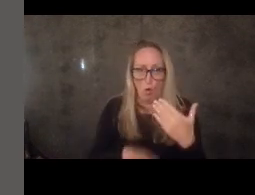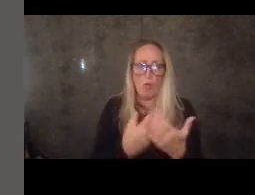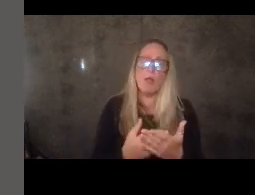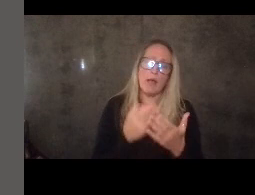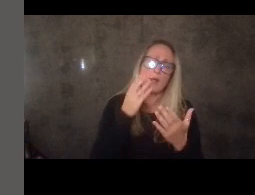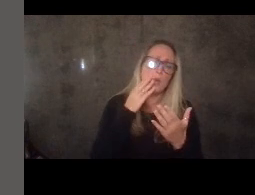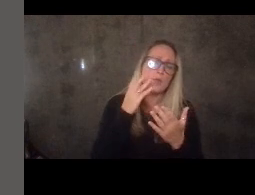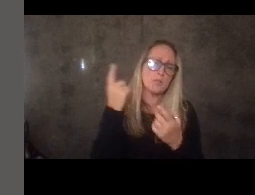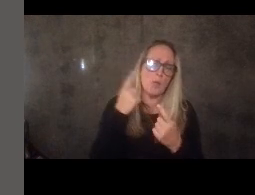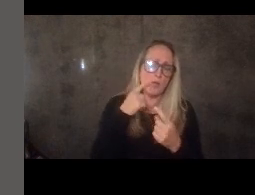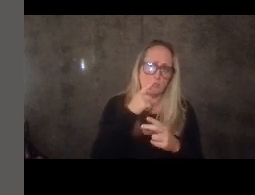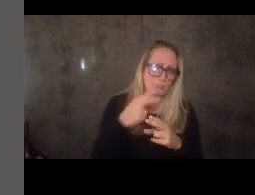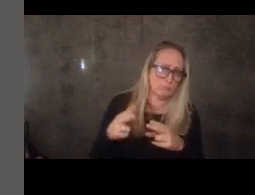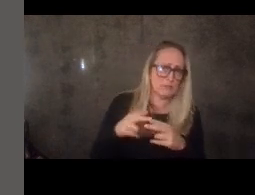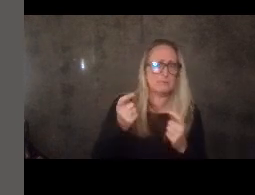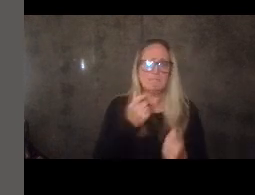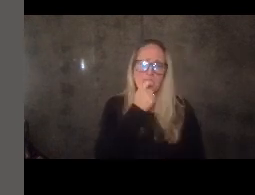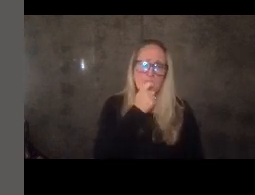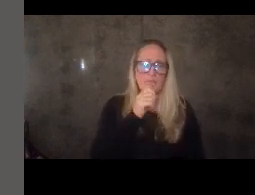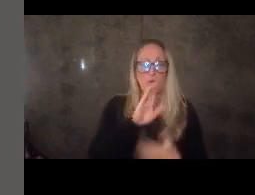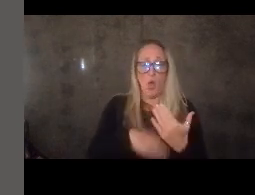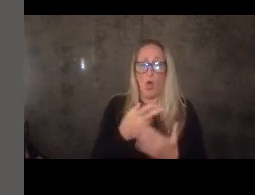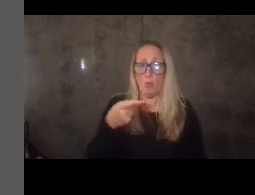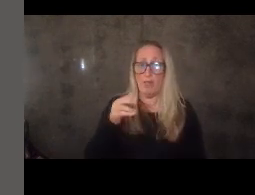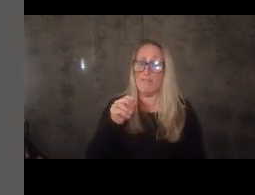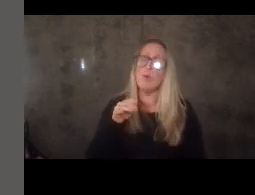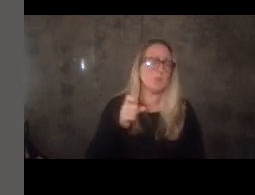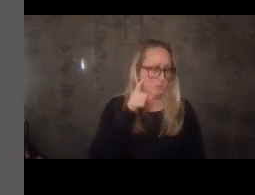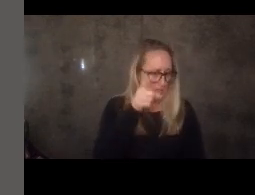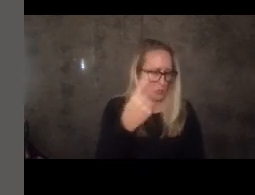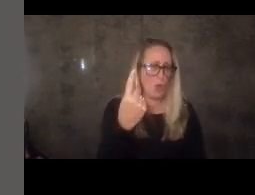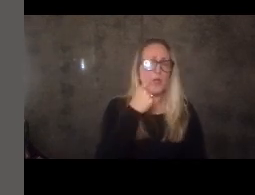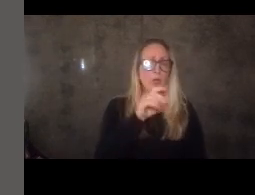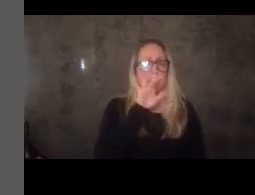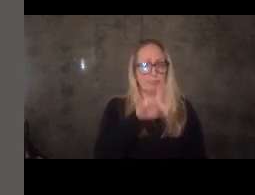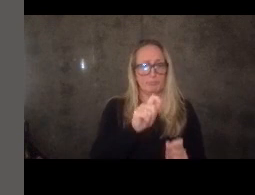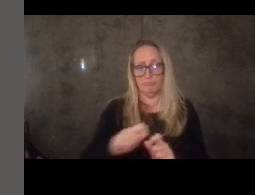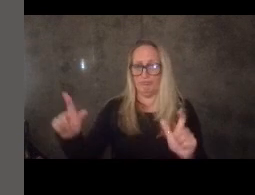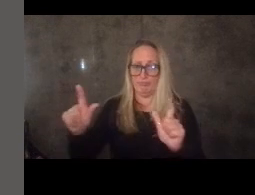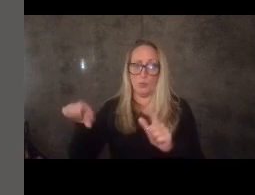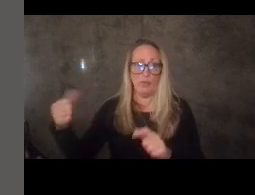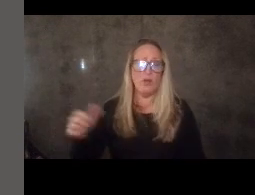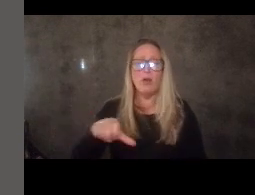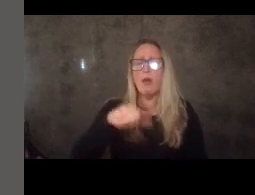they were kind of interested in that, so that's one way you can get to it. I also have a link just to our general Office